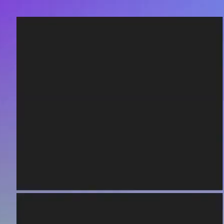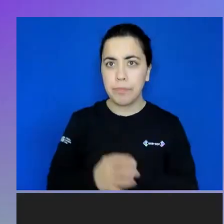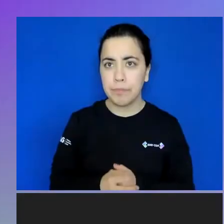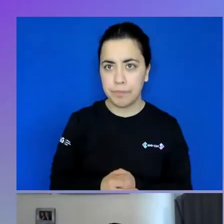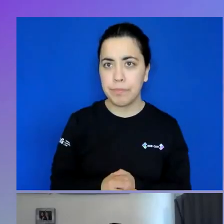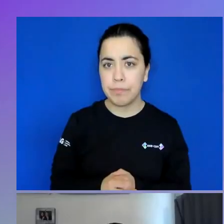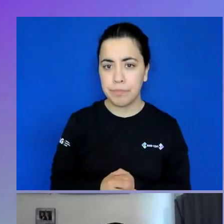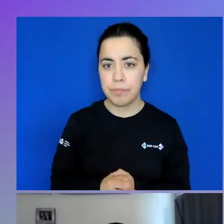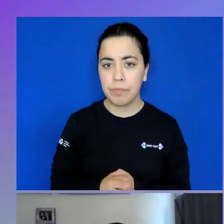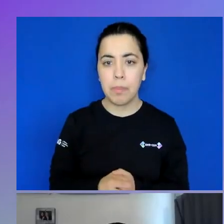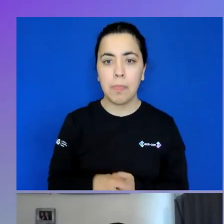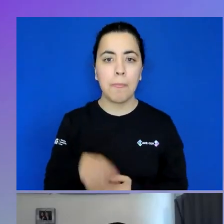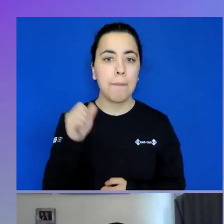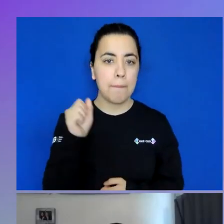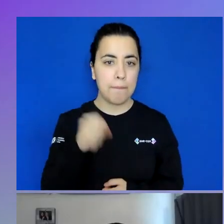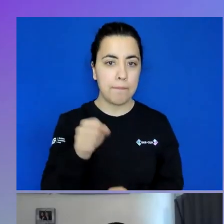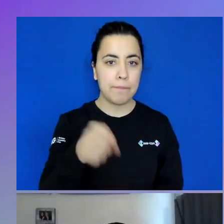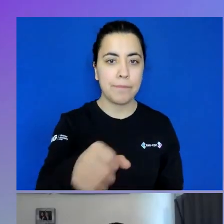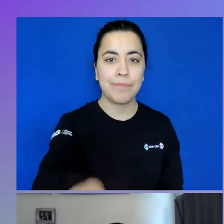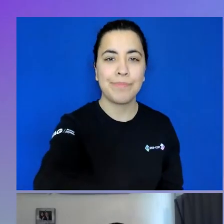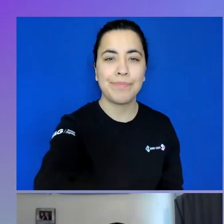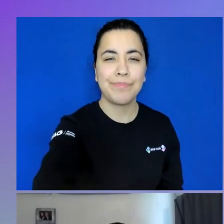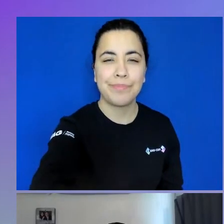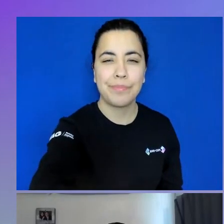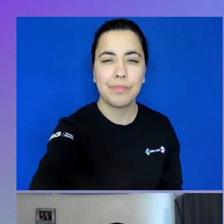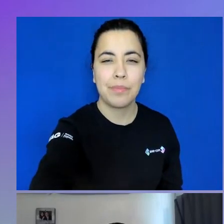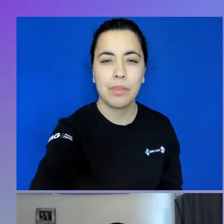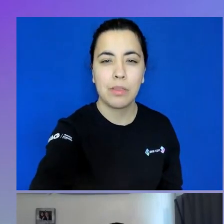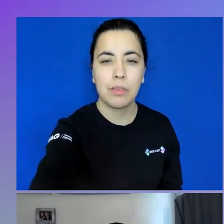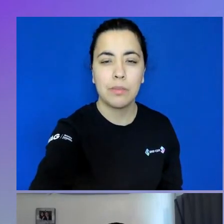only thing I would add there is, um, meet developers where